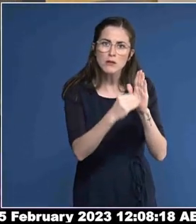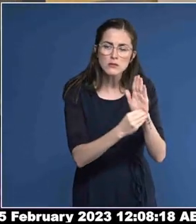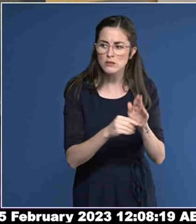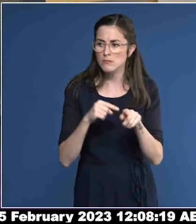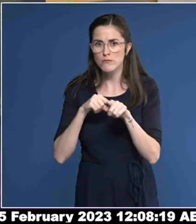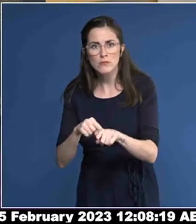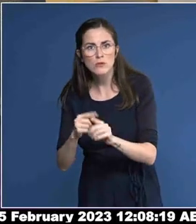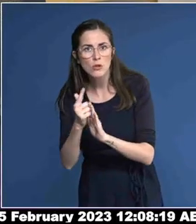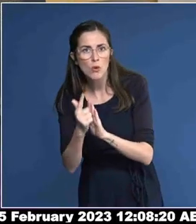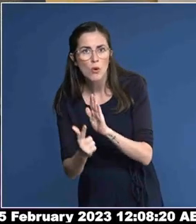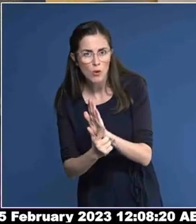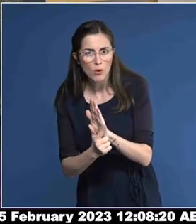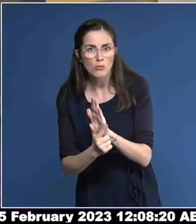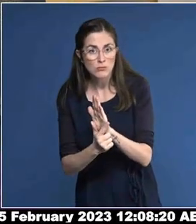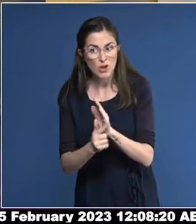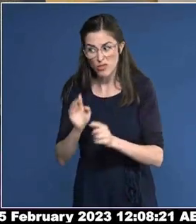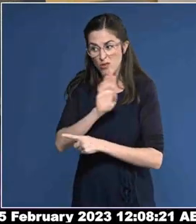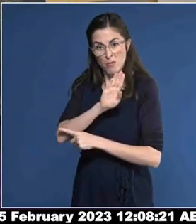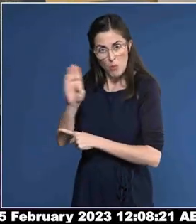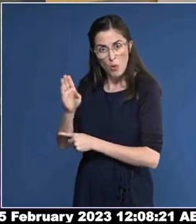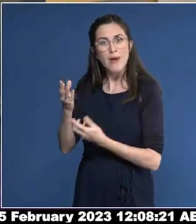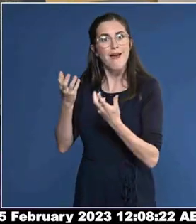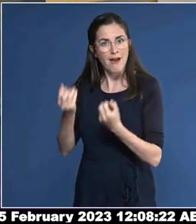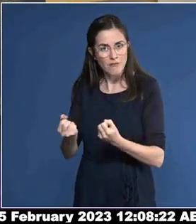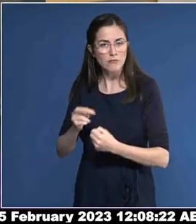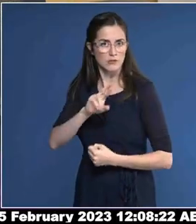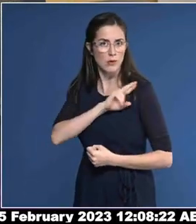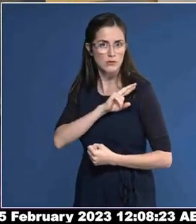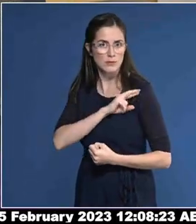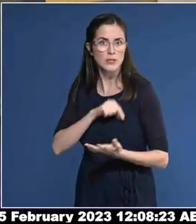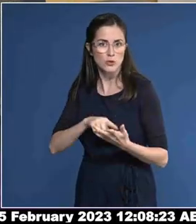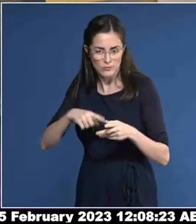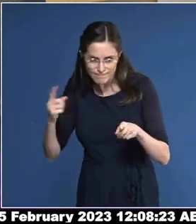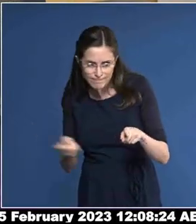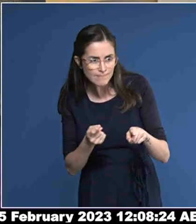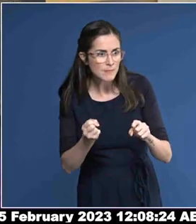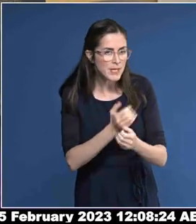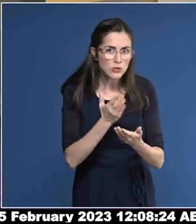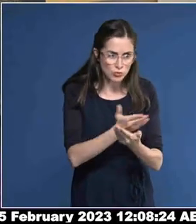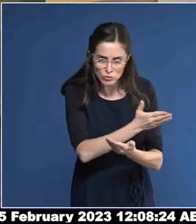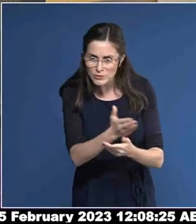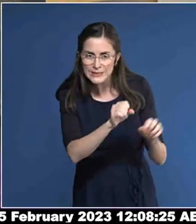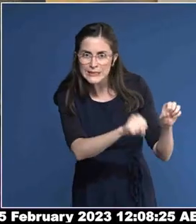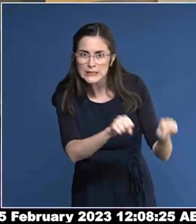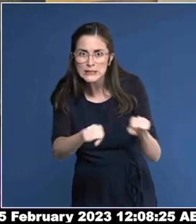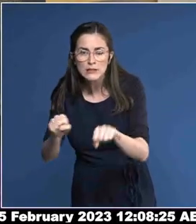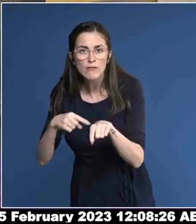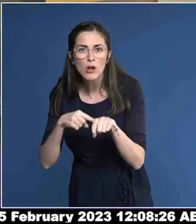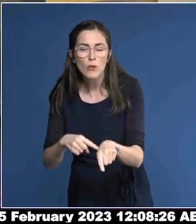some of the matters that went perhaps not as planned. Yes. MS EASTMAN: So one of the findings - and, Commissioners, this is